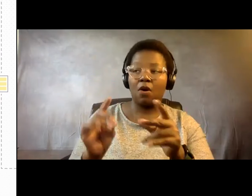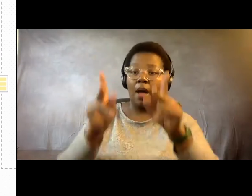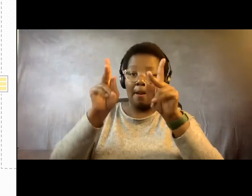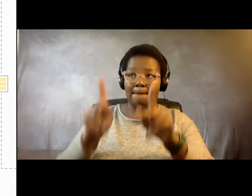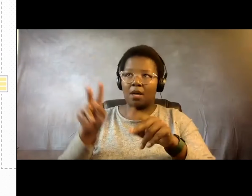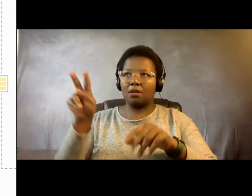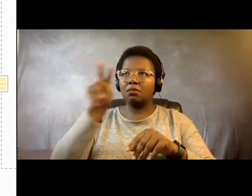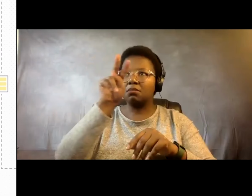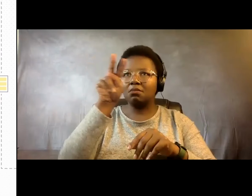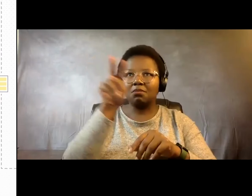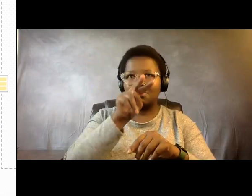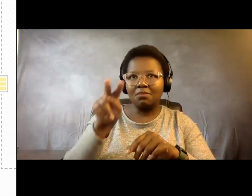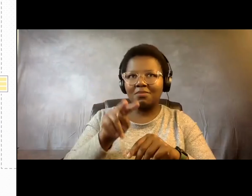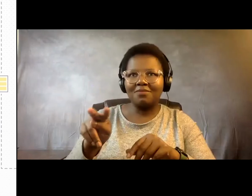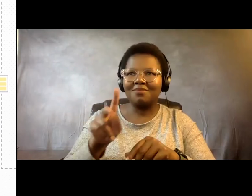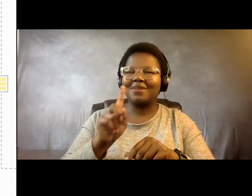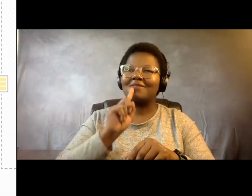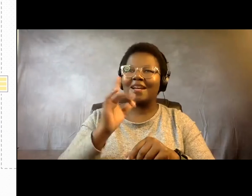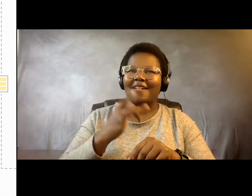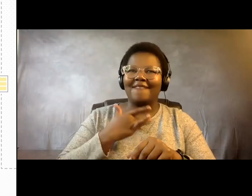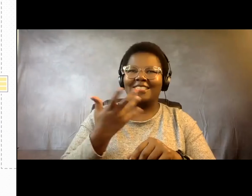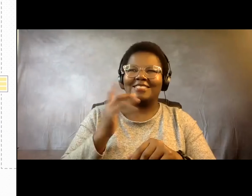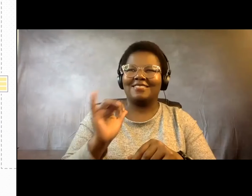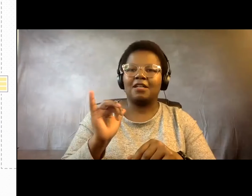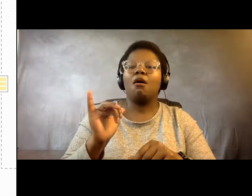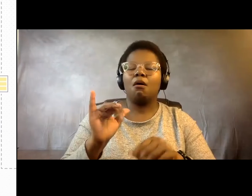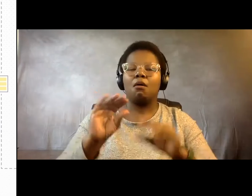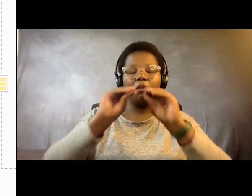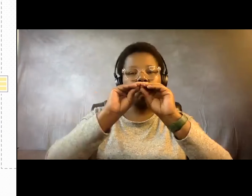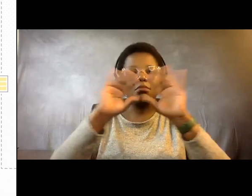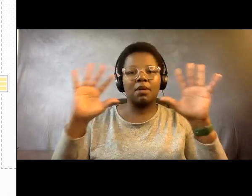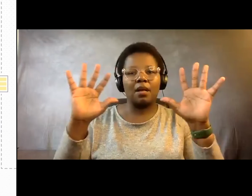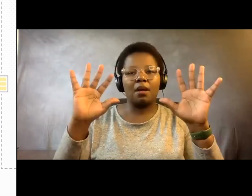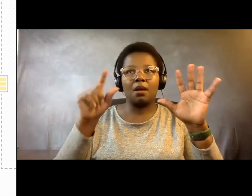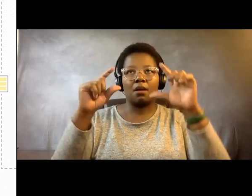it can be kind of obvious that the little bubble is a notification,